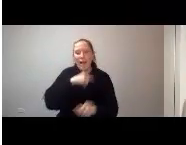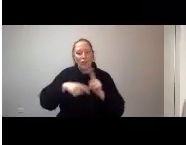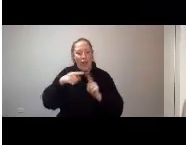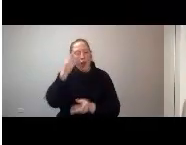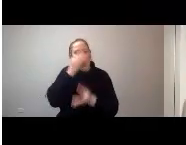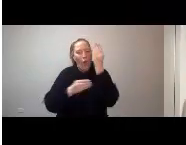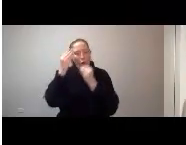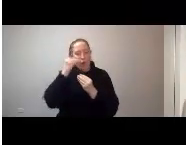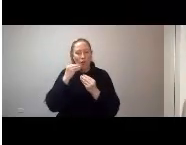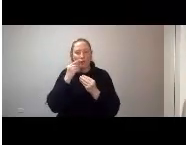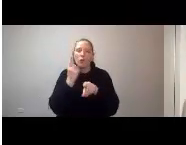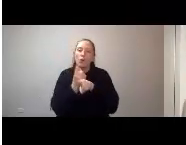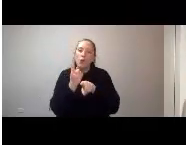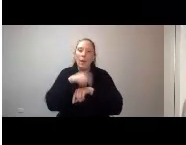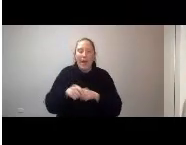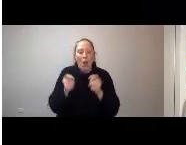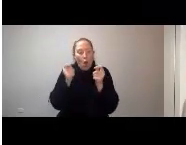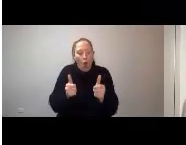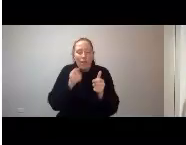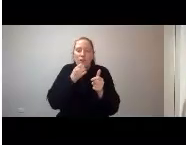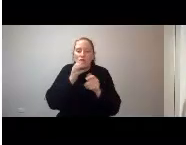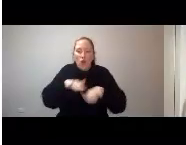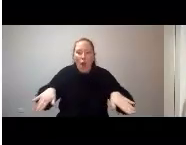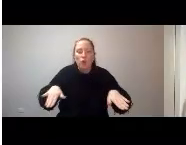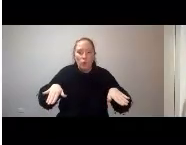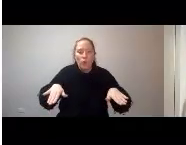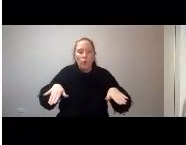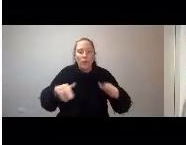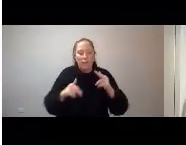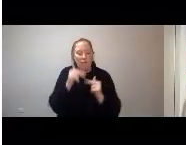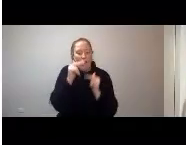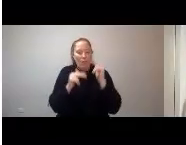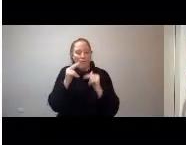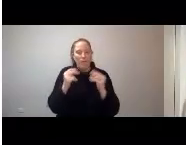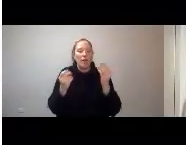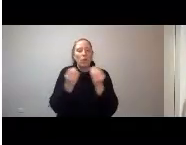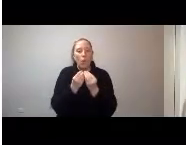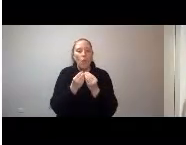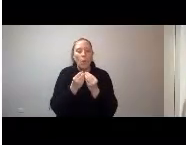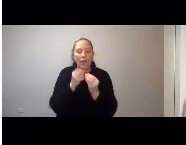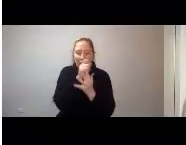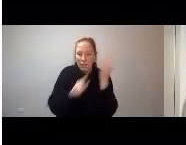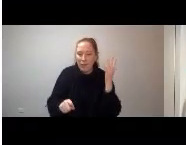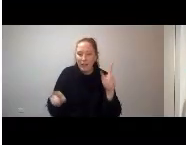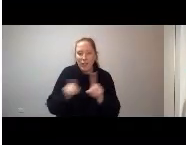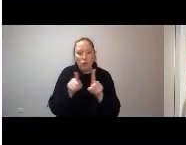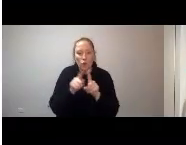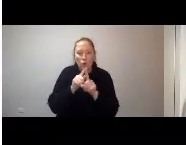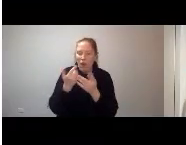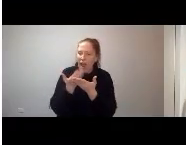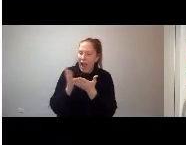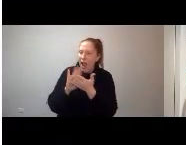on the Early childhood development and adult disability support: Building effective services and systems. I'm Jessica Stewart,